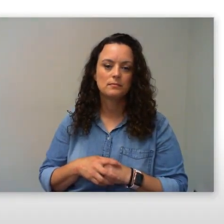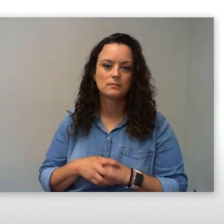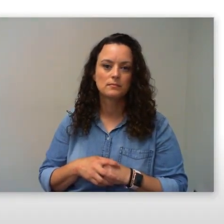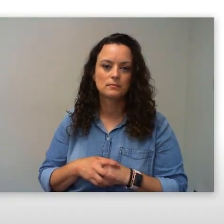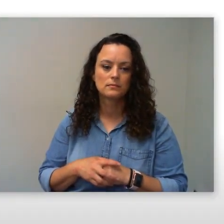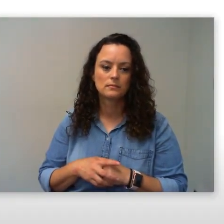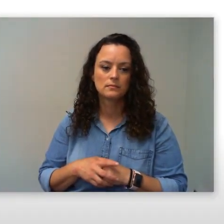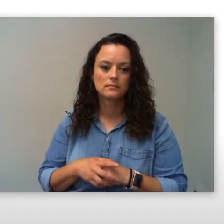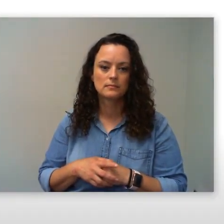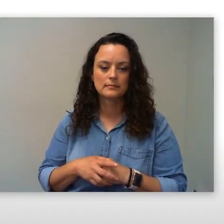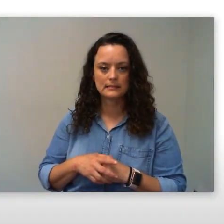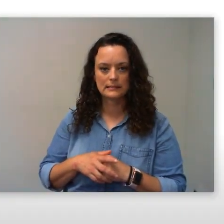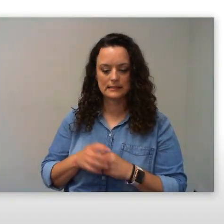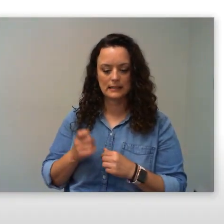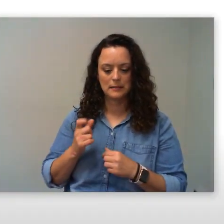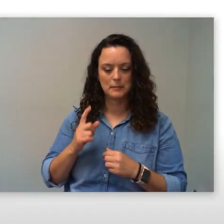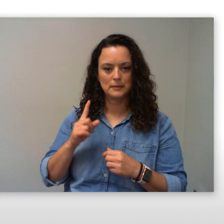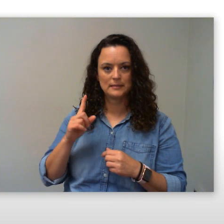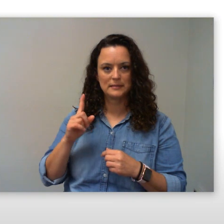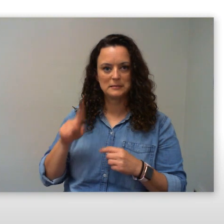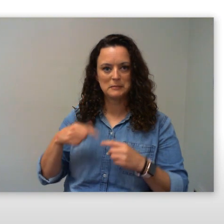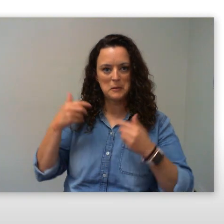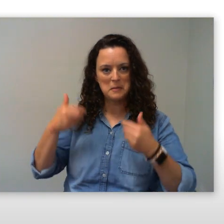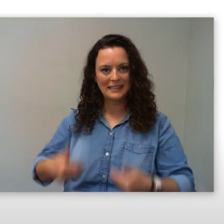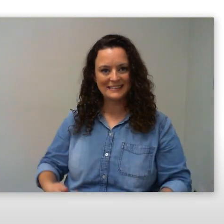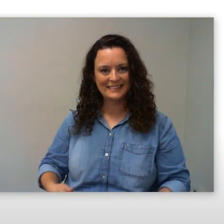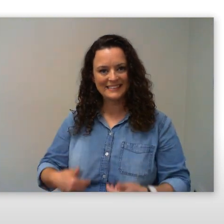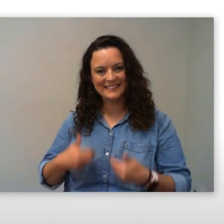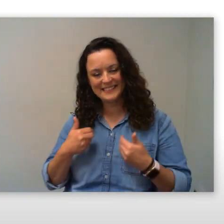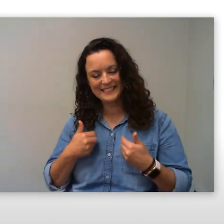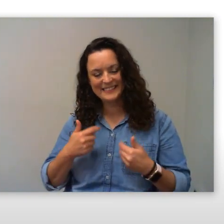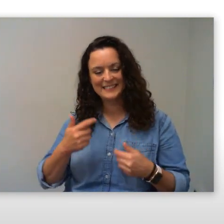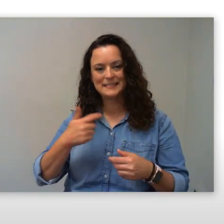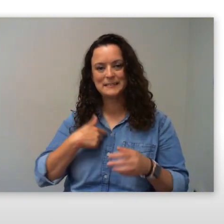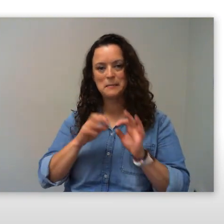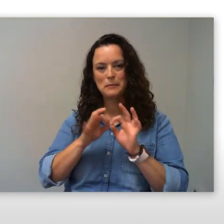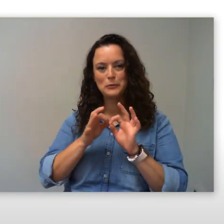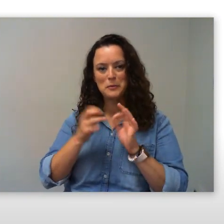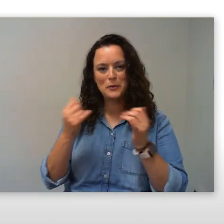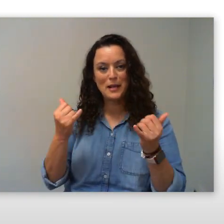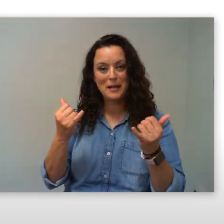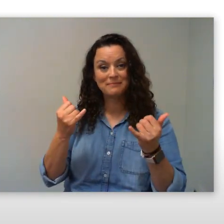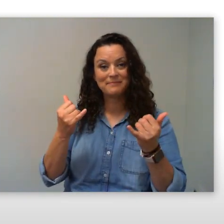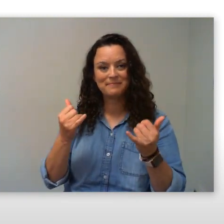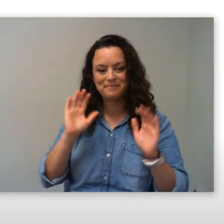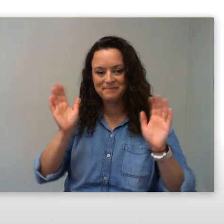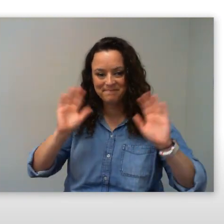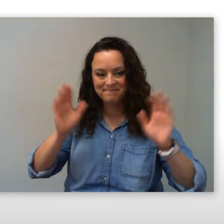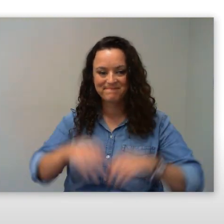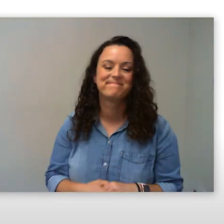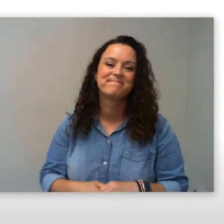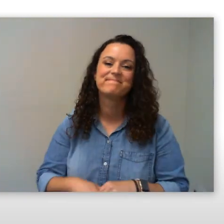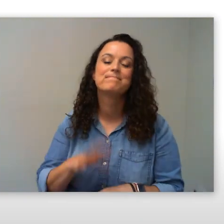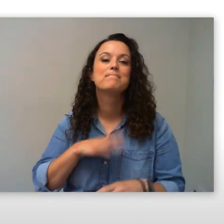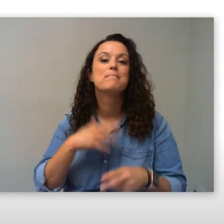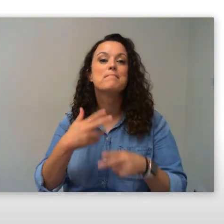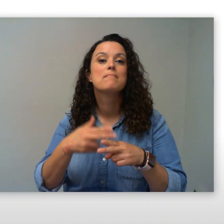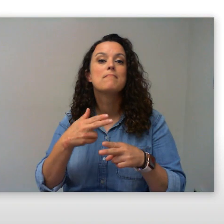a little bit about me i'm on the side interpreting right now my name is lindsey chandler and i'm the